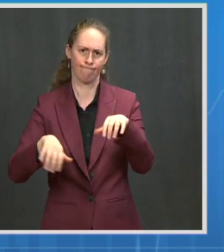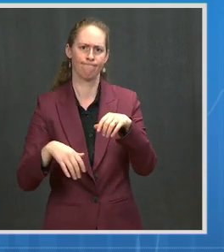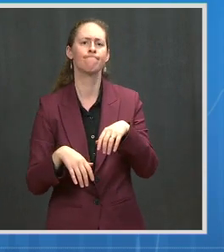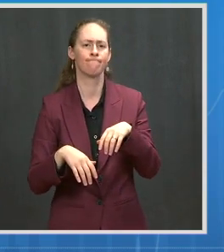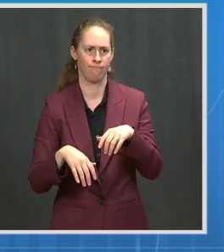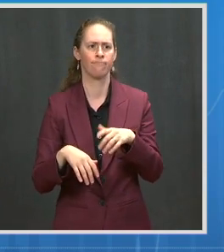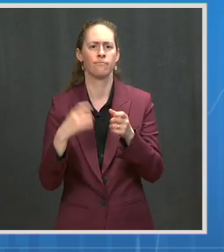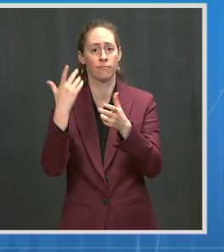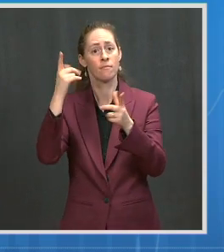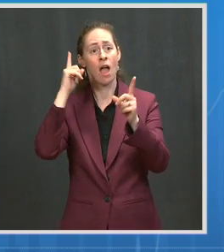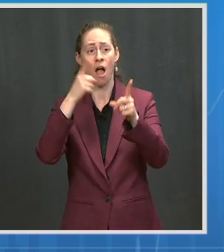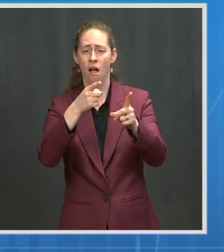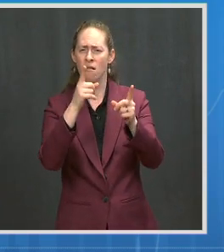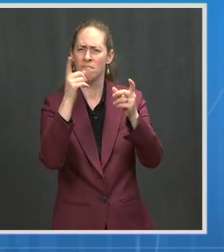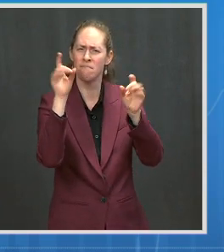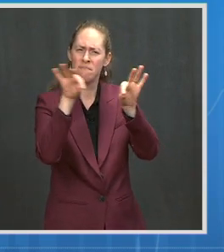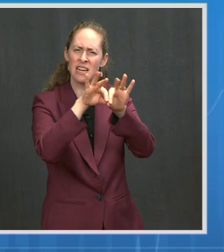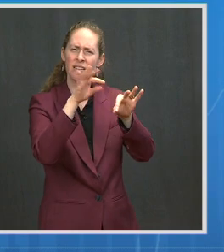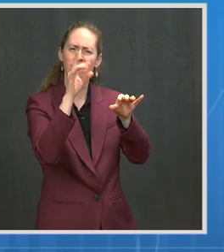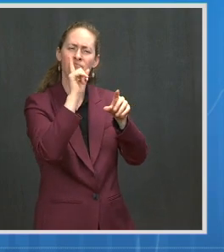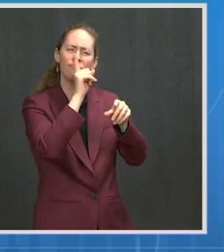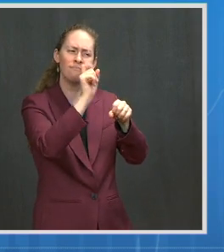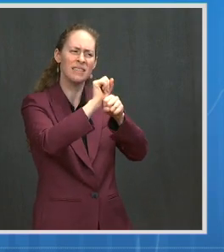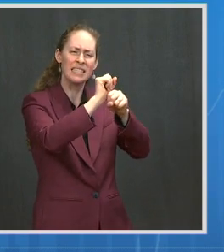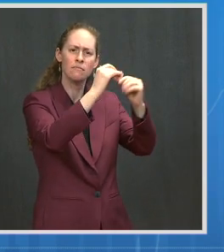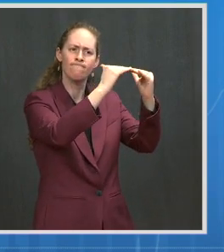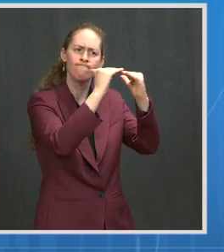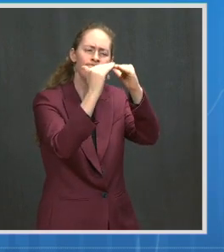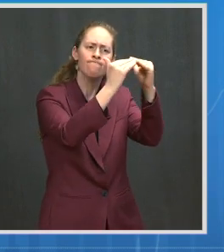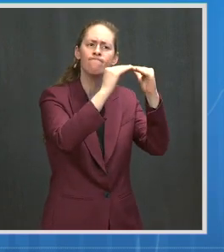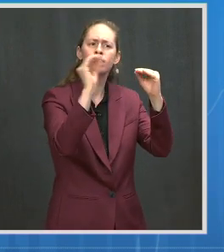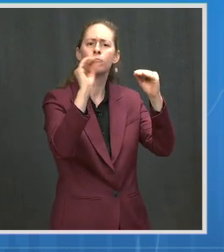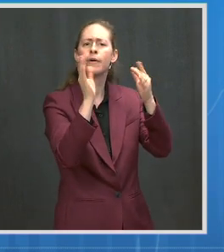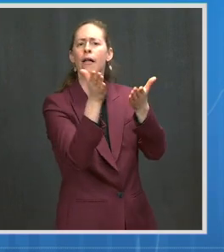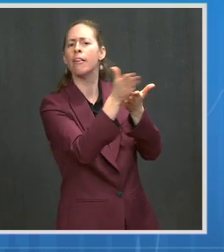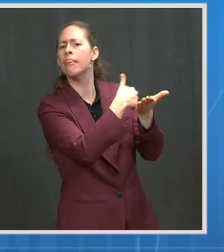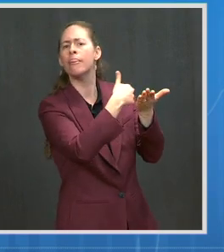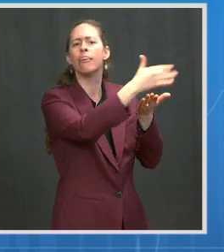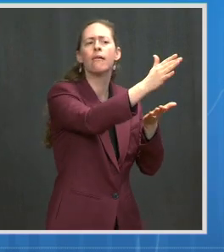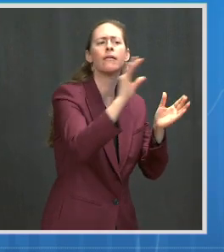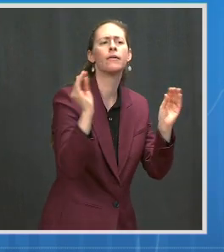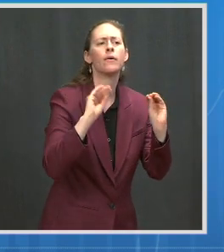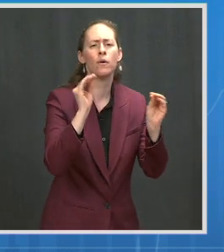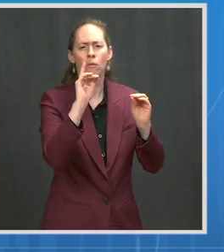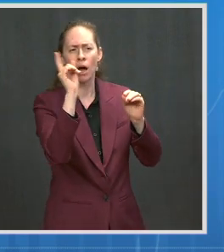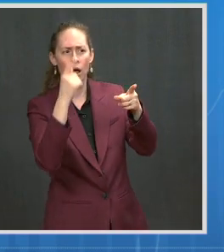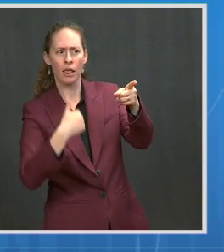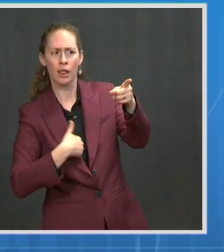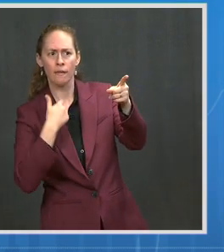Taking a place-based approach, we recognized ZIP Code is a stronger predictor of health than genetic code in our country.